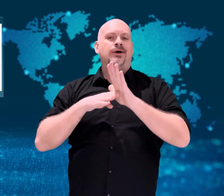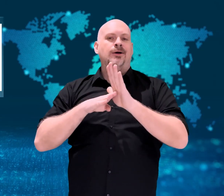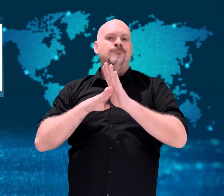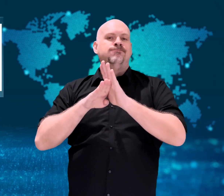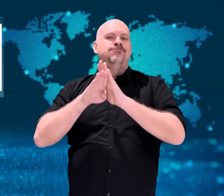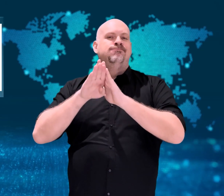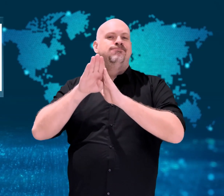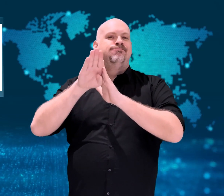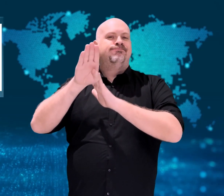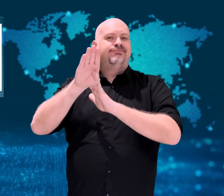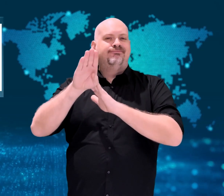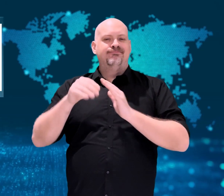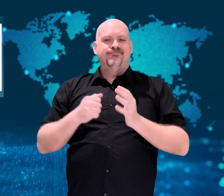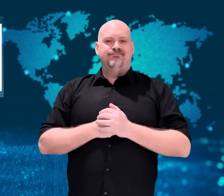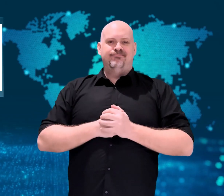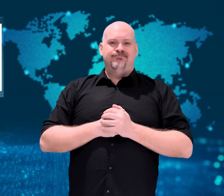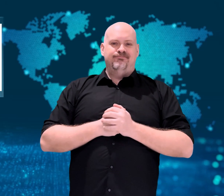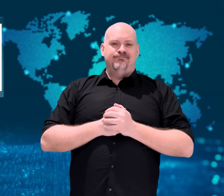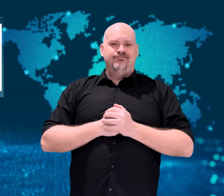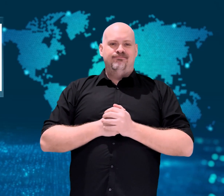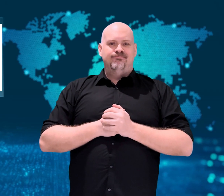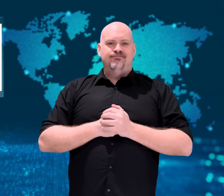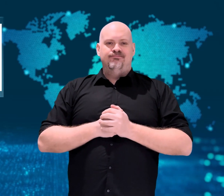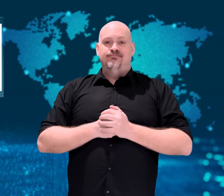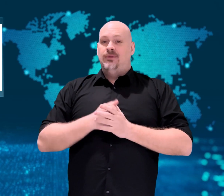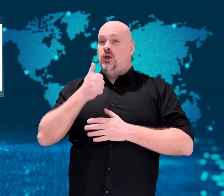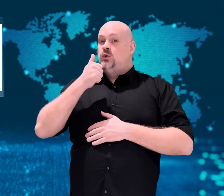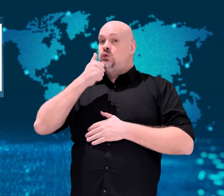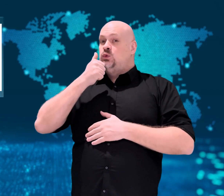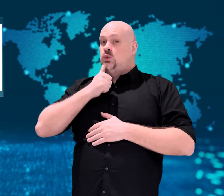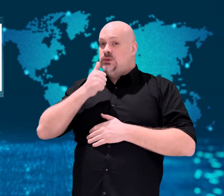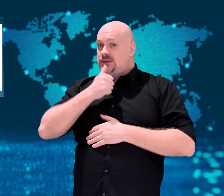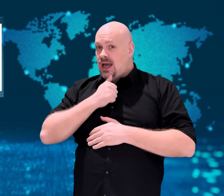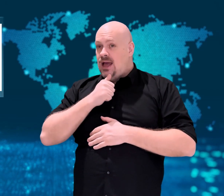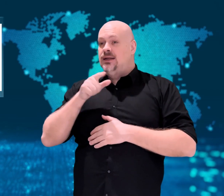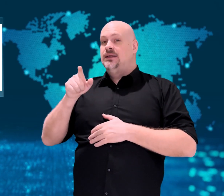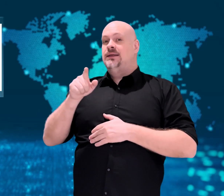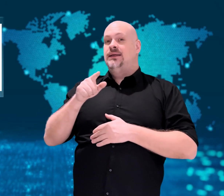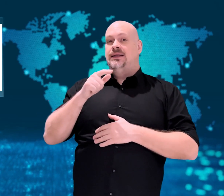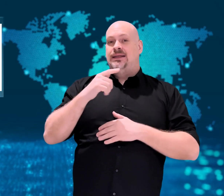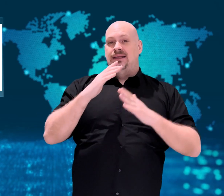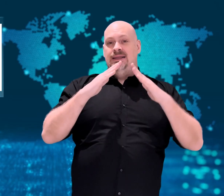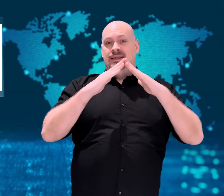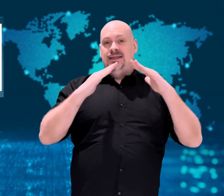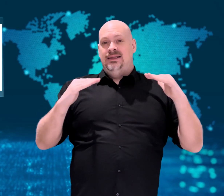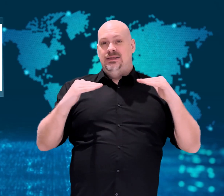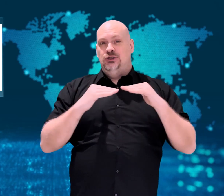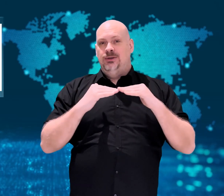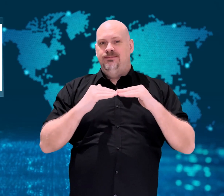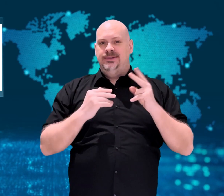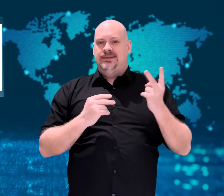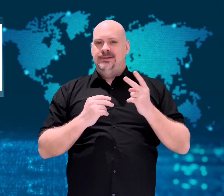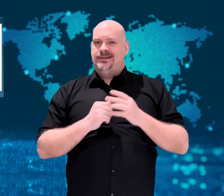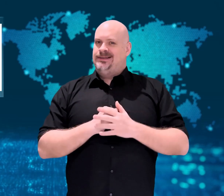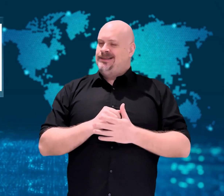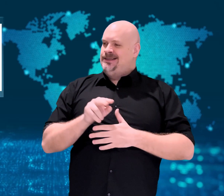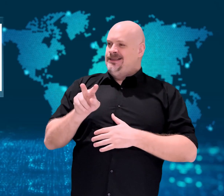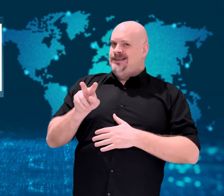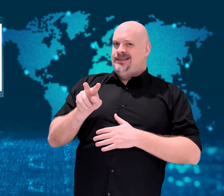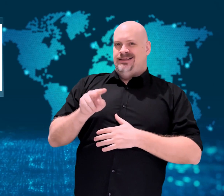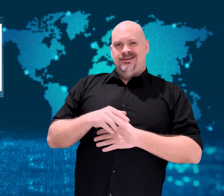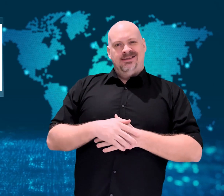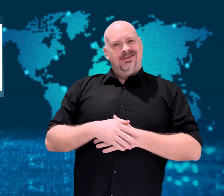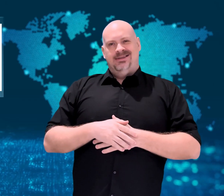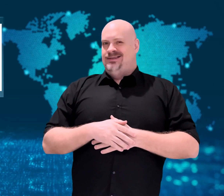However, Sudan and Egypt see the dam as a threat.